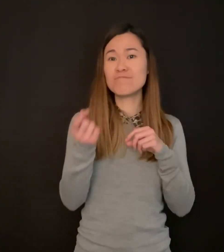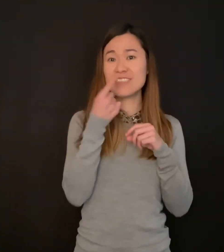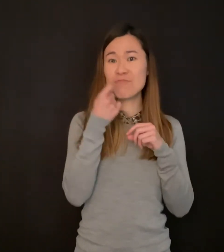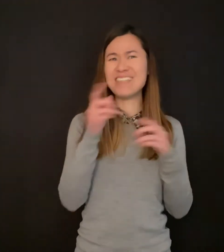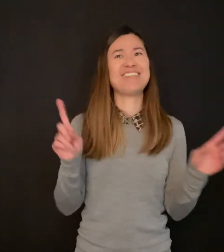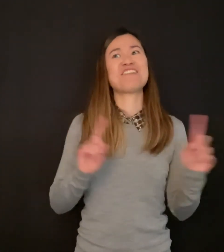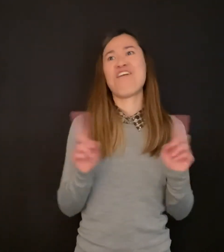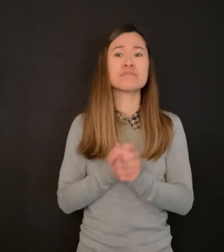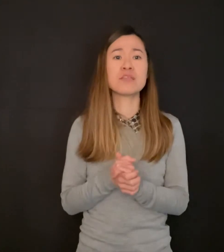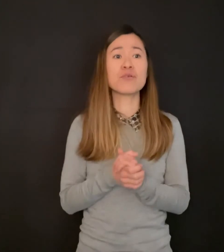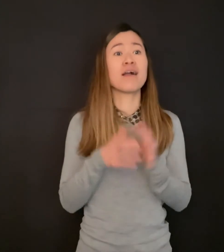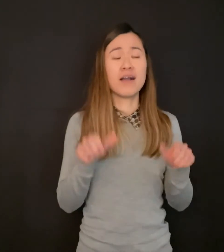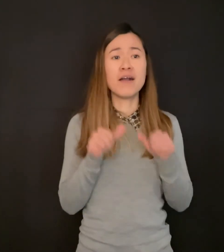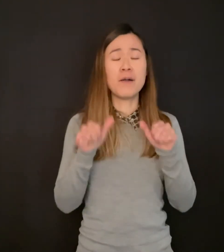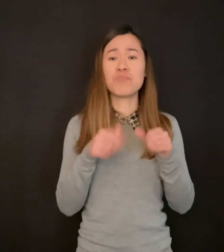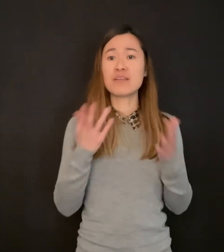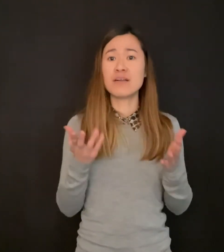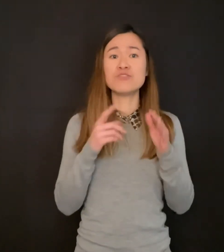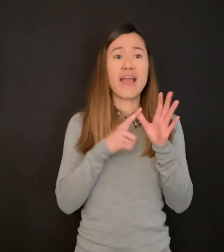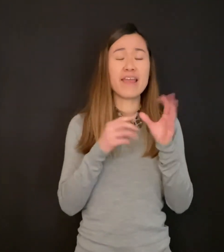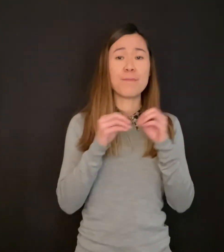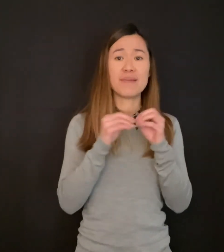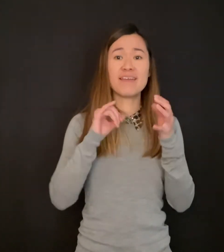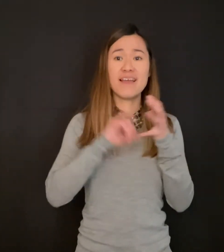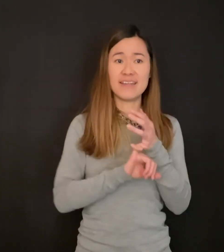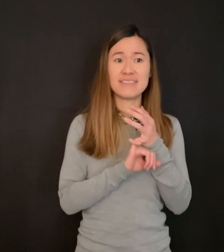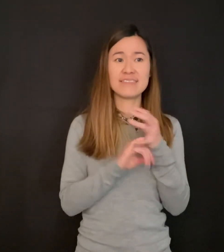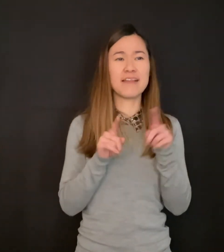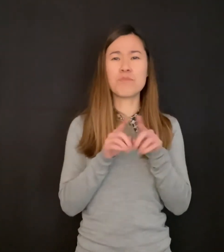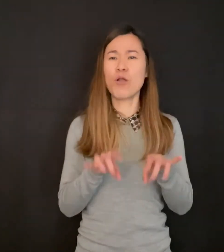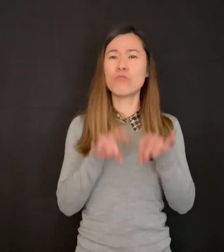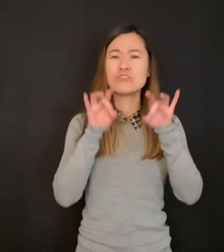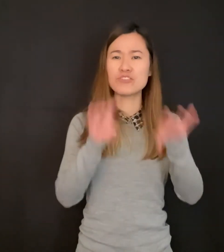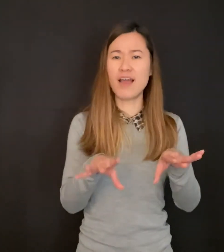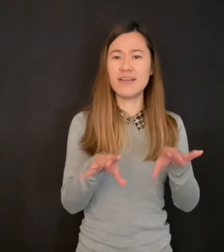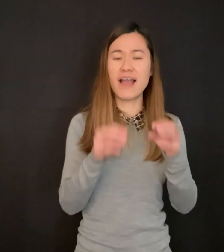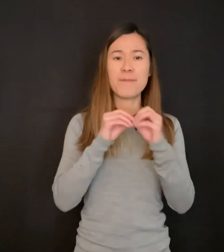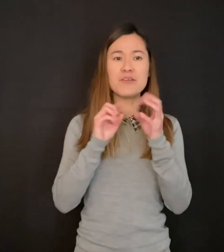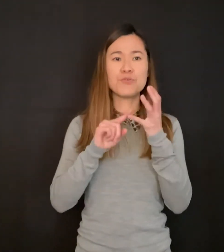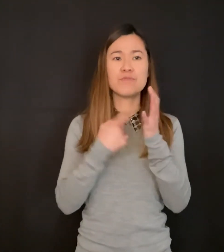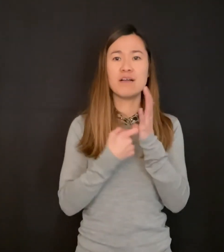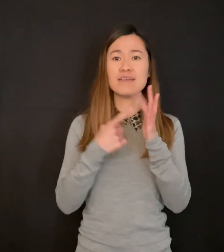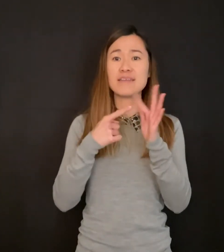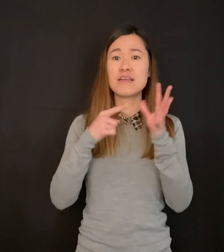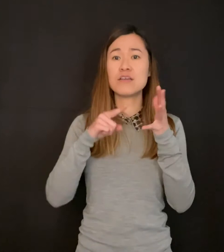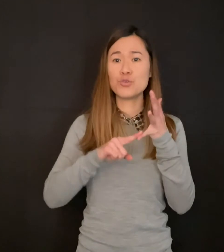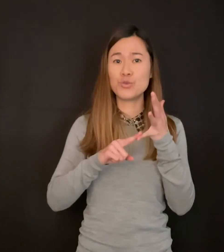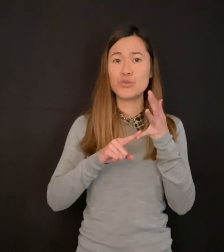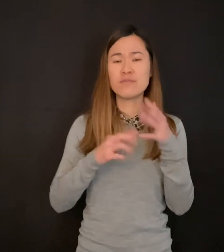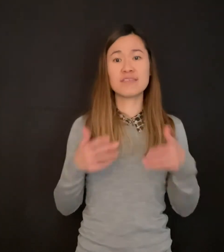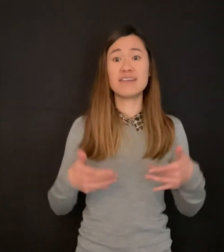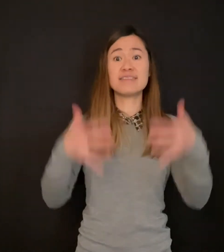yes divorce is seen as negative or shameful or quite critical.